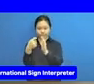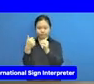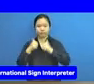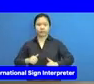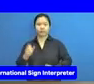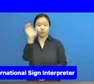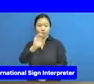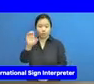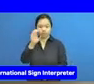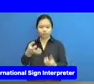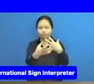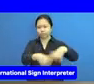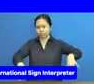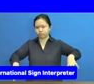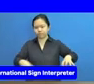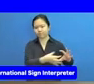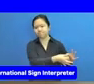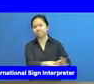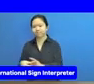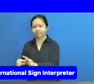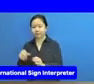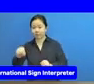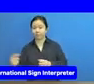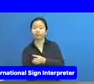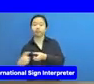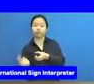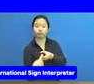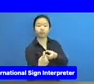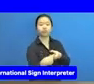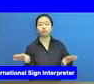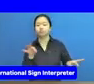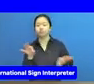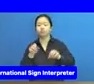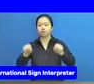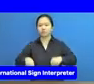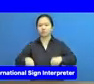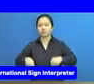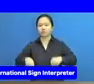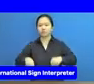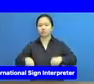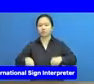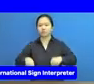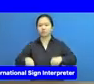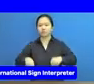the 15th of December, and the second one is Friday the 2nd of February, 2024.